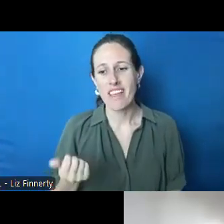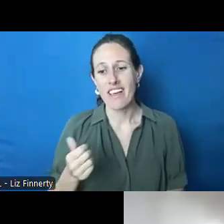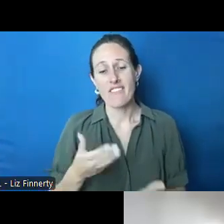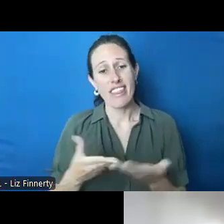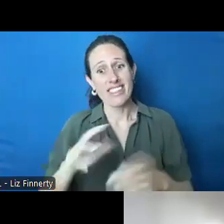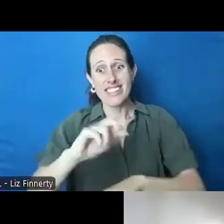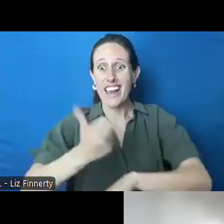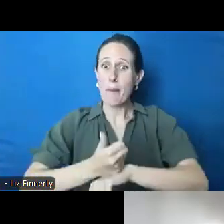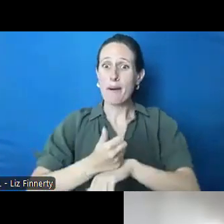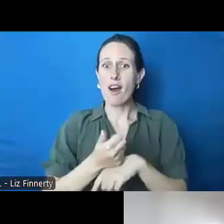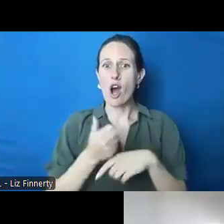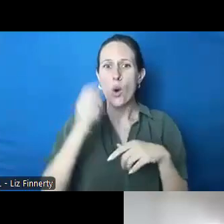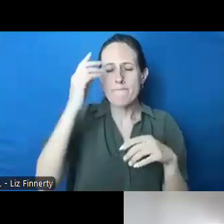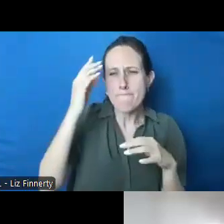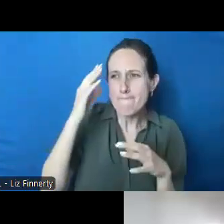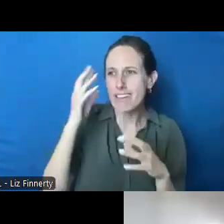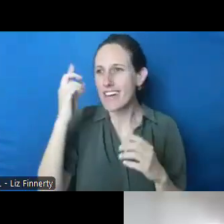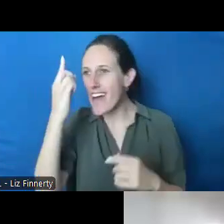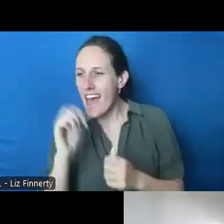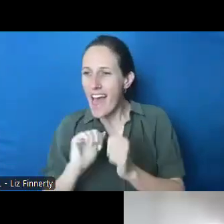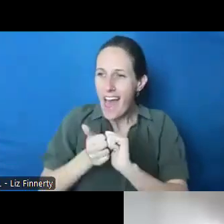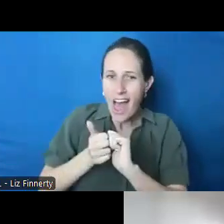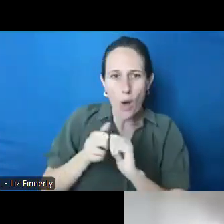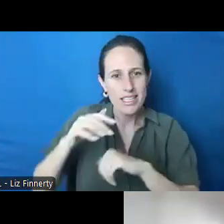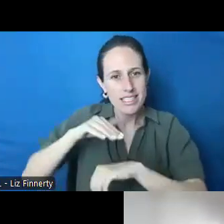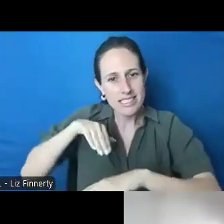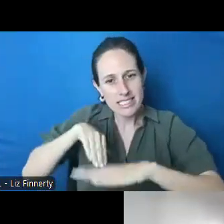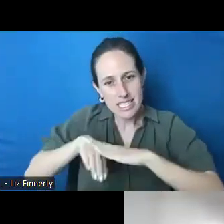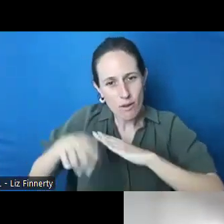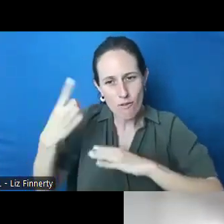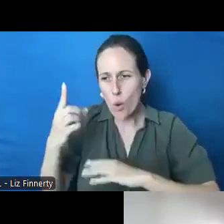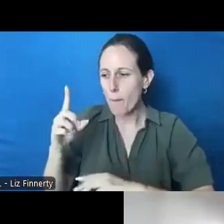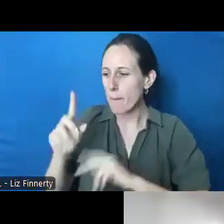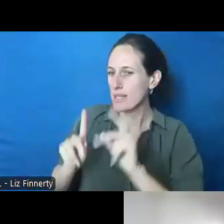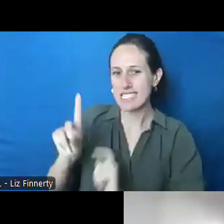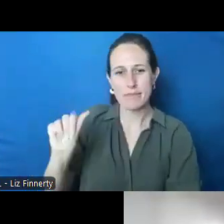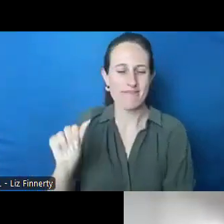mind, so I think we're getting a lot better these days, but I can